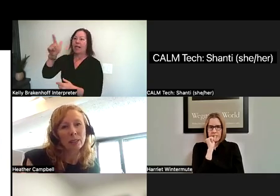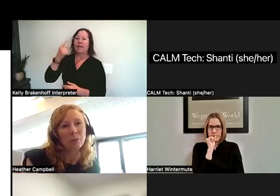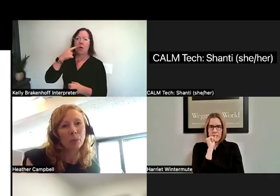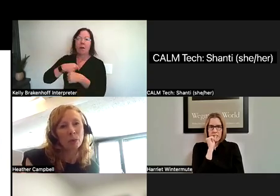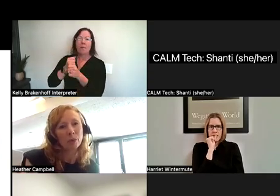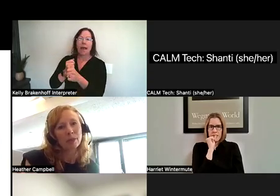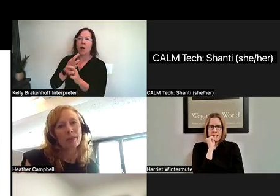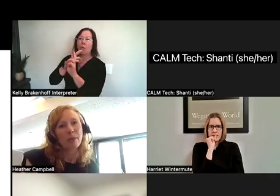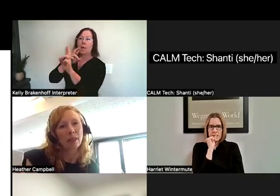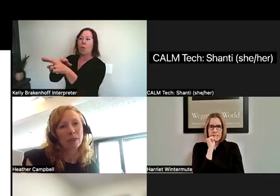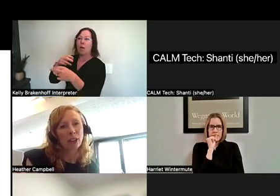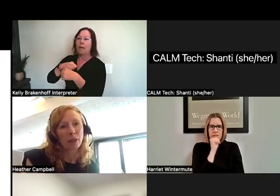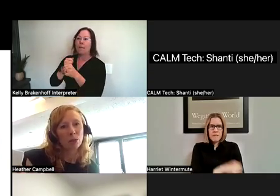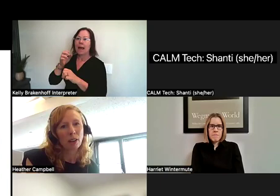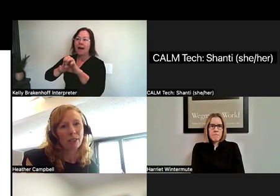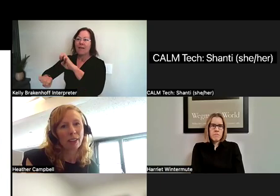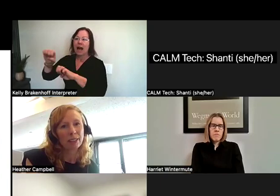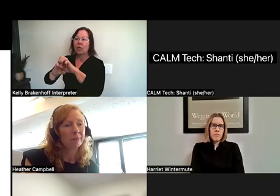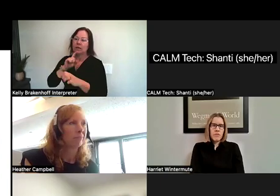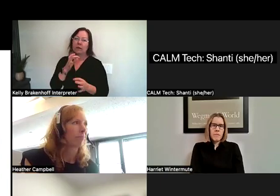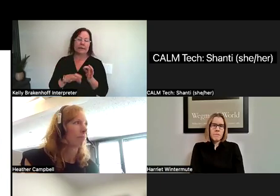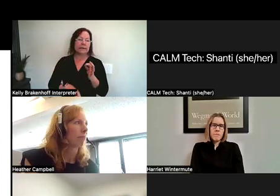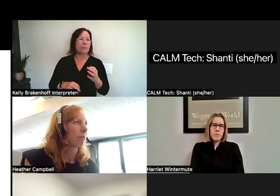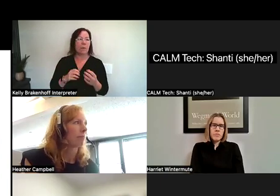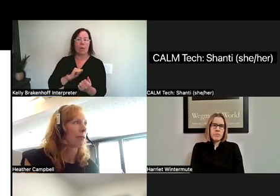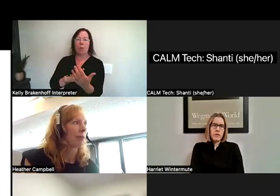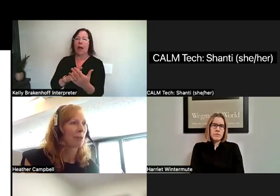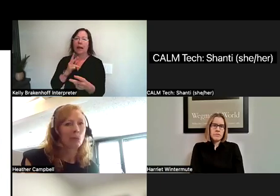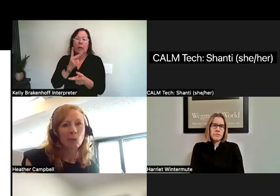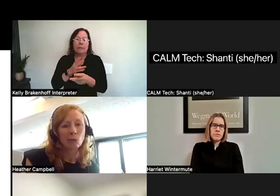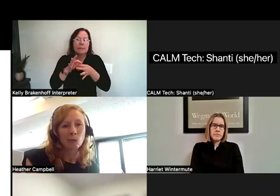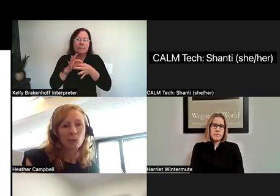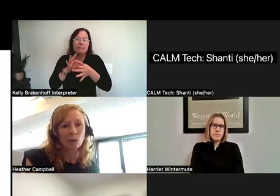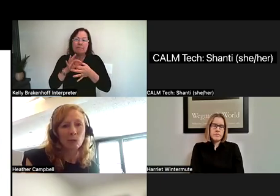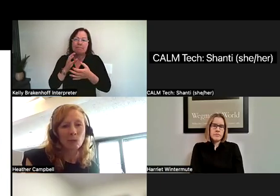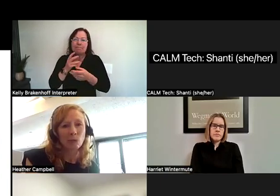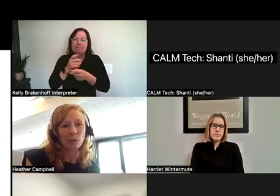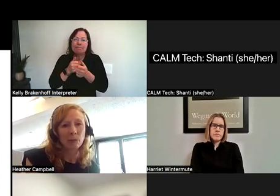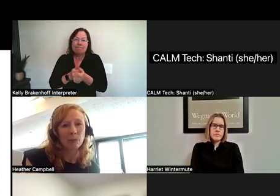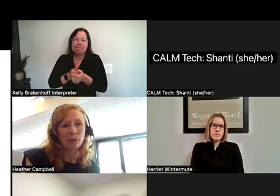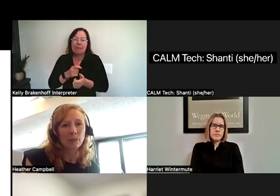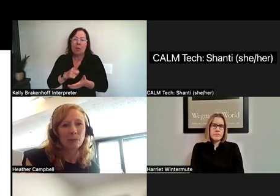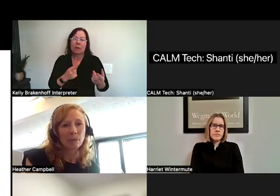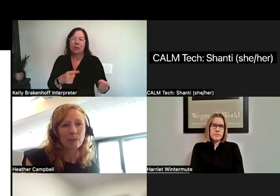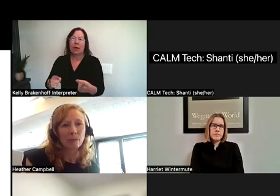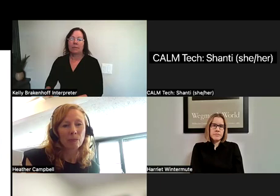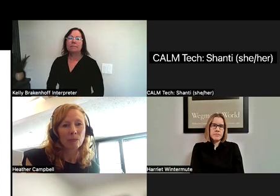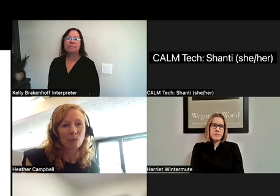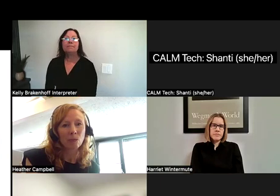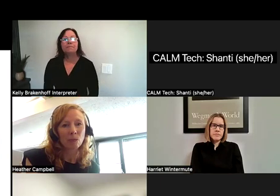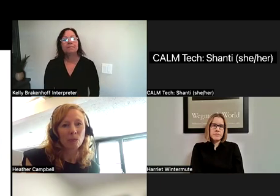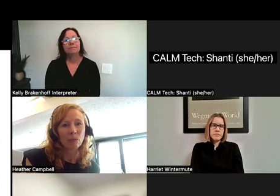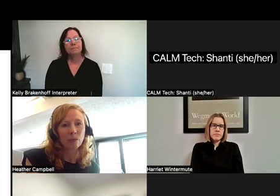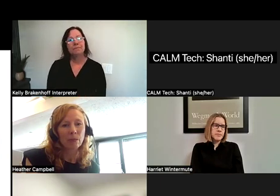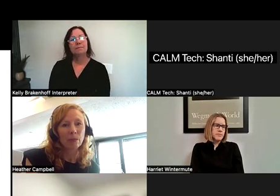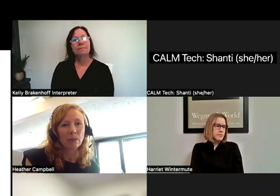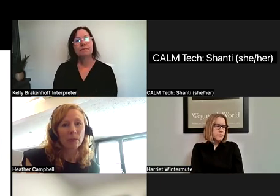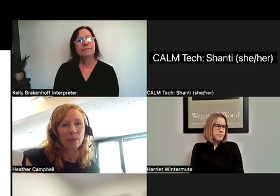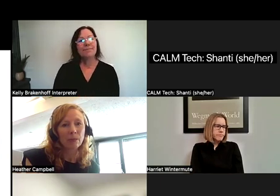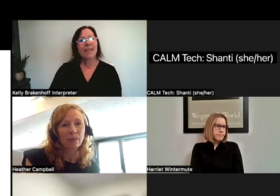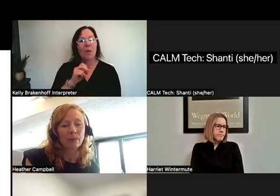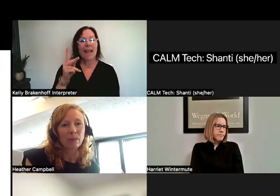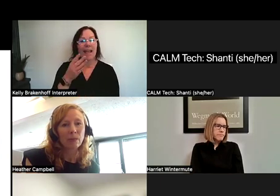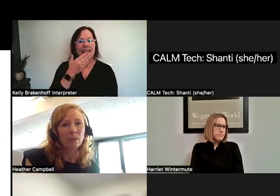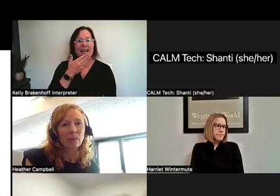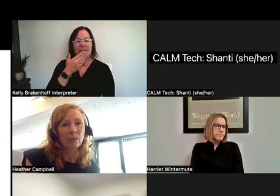simple method for keeping track of things. >> DR. ALYSE JORDAN: Okay. I like this idea